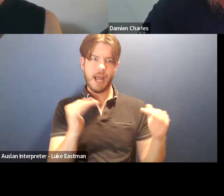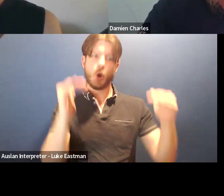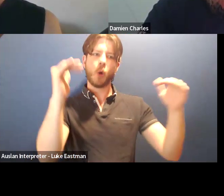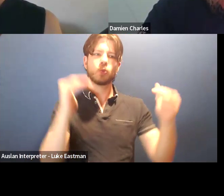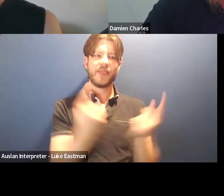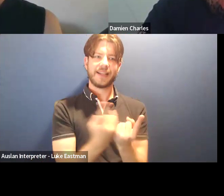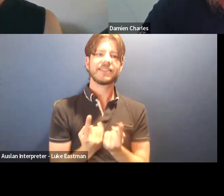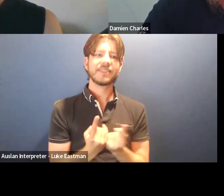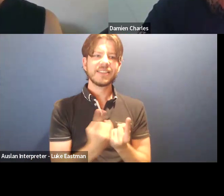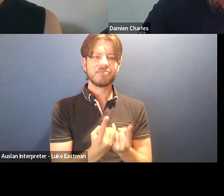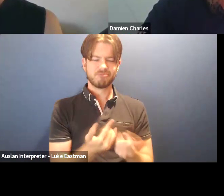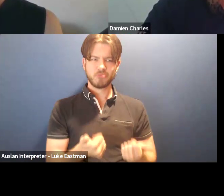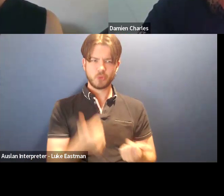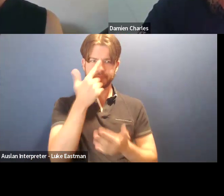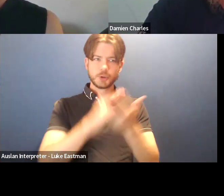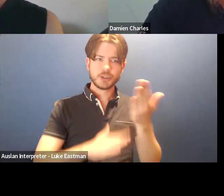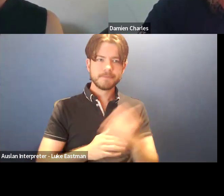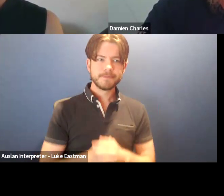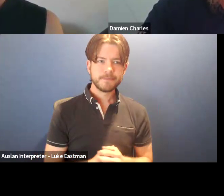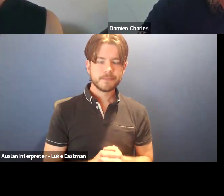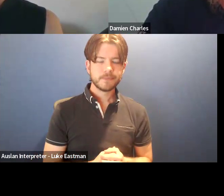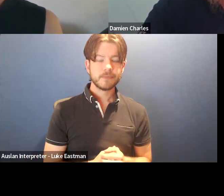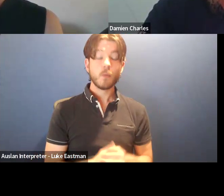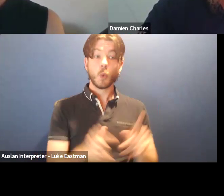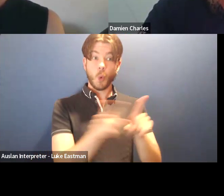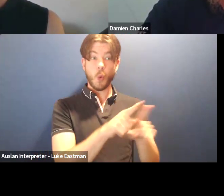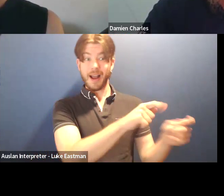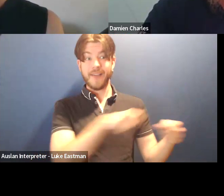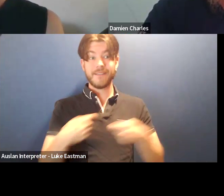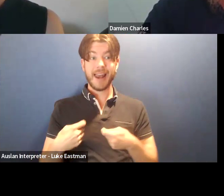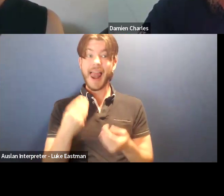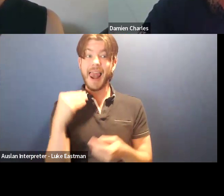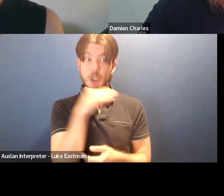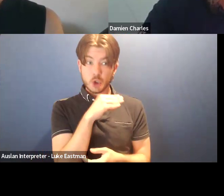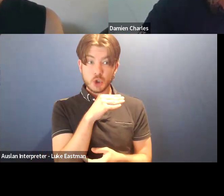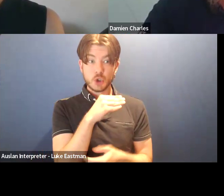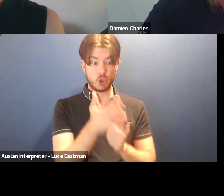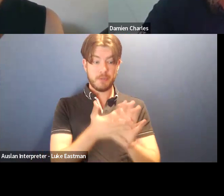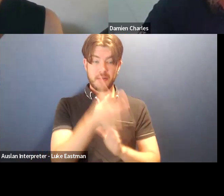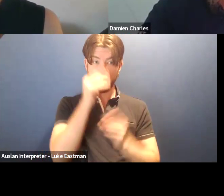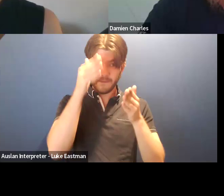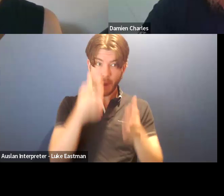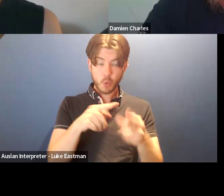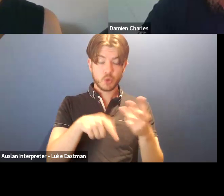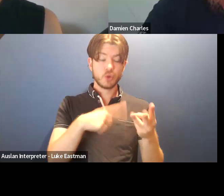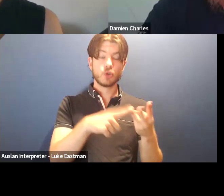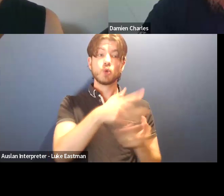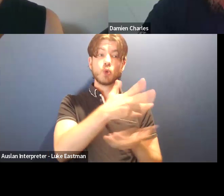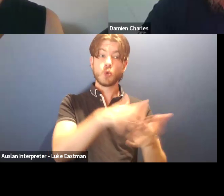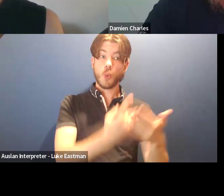They also provided us with lunch so that we could focus. They provided